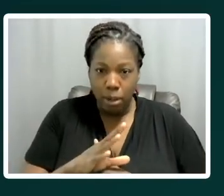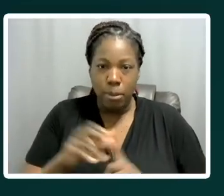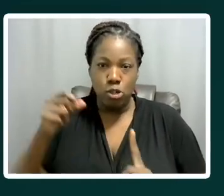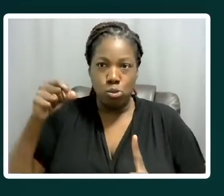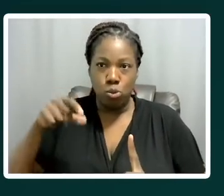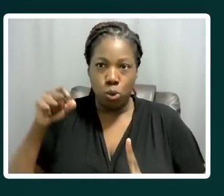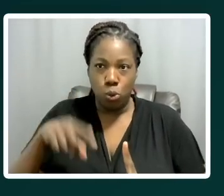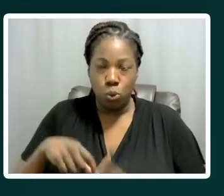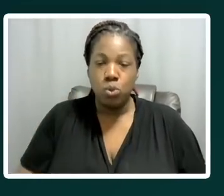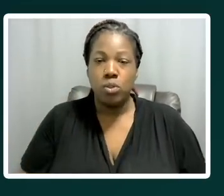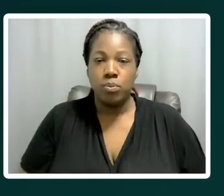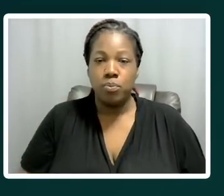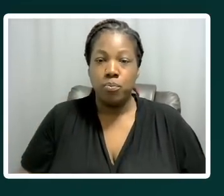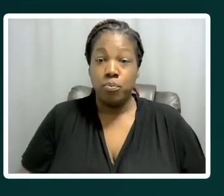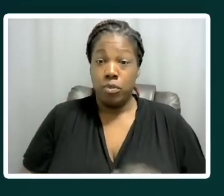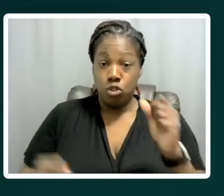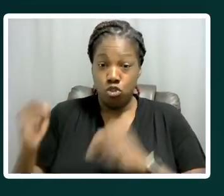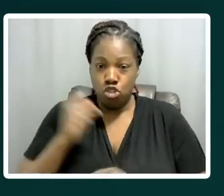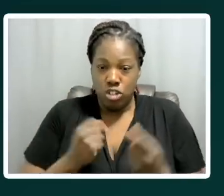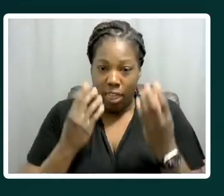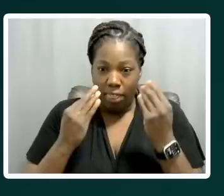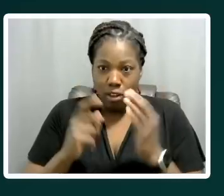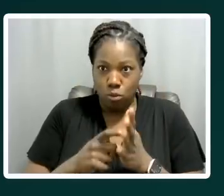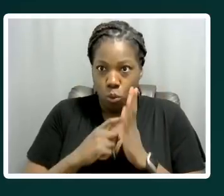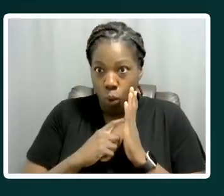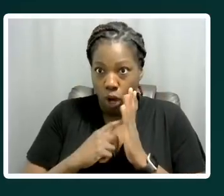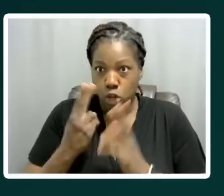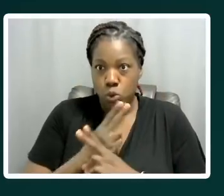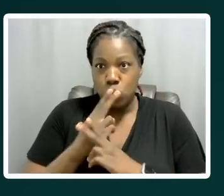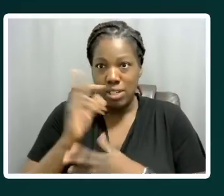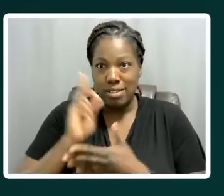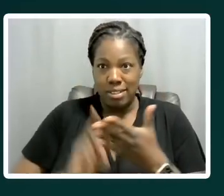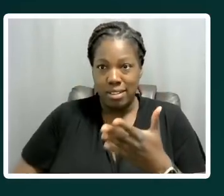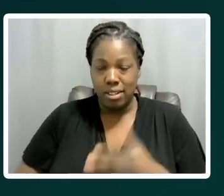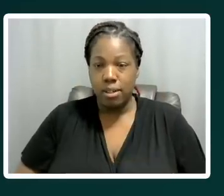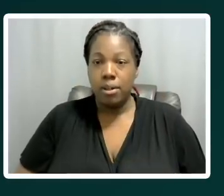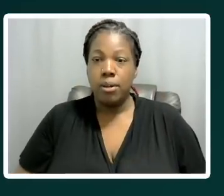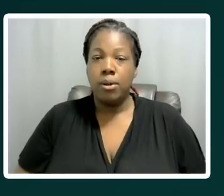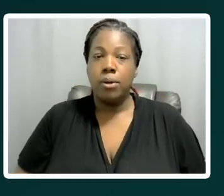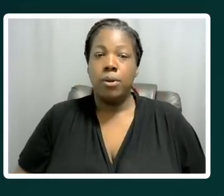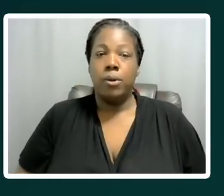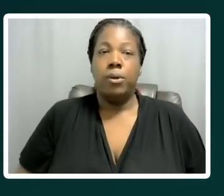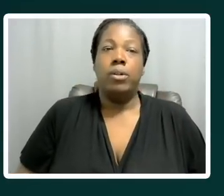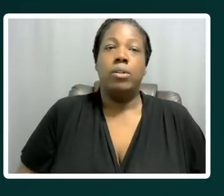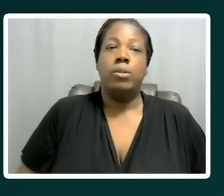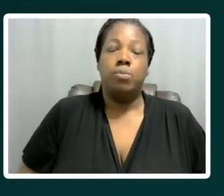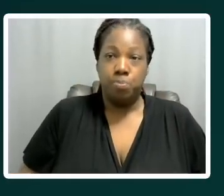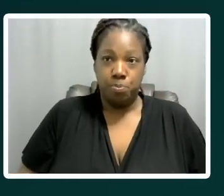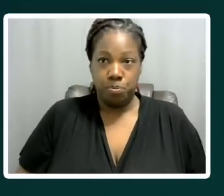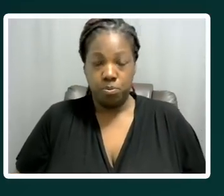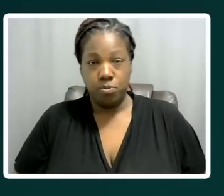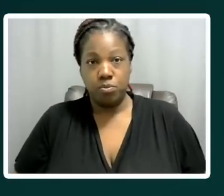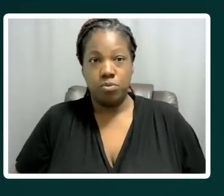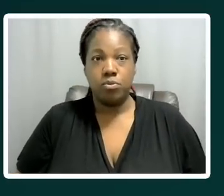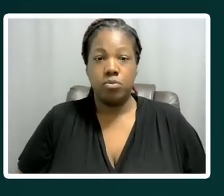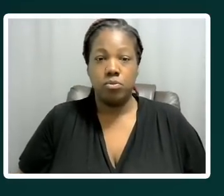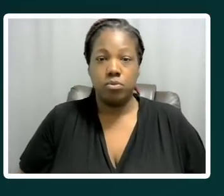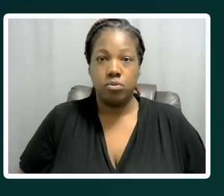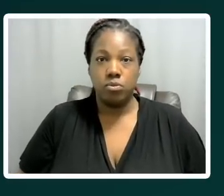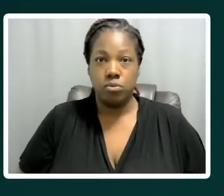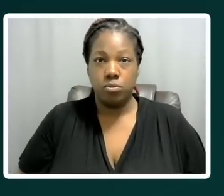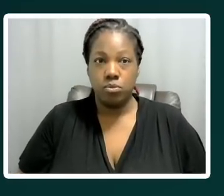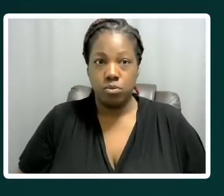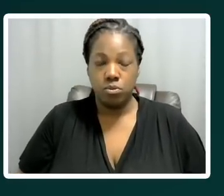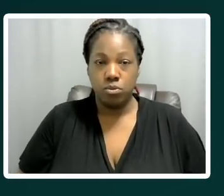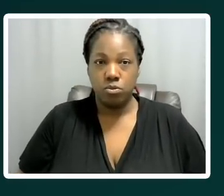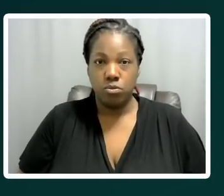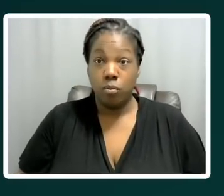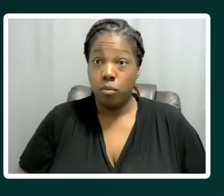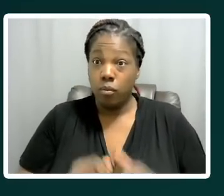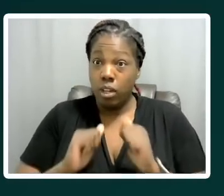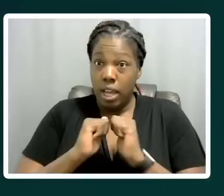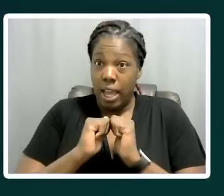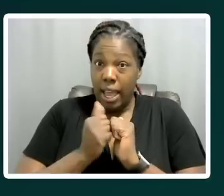involves strategic thinking through design. So how does the design process start for the